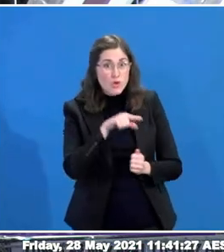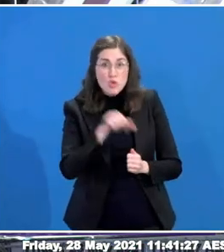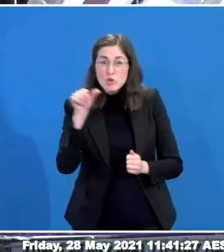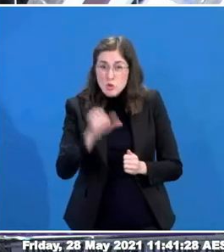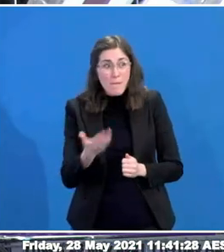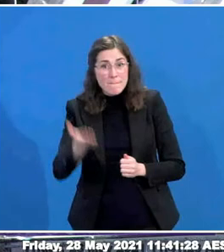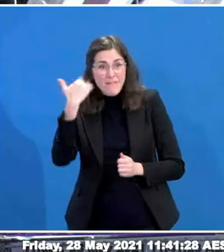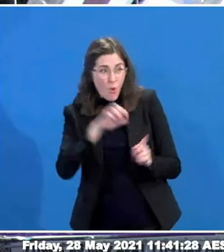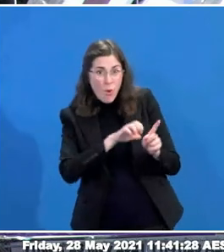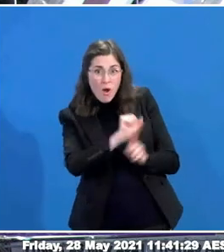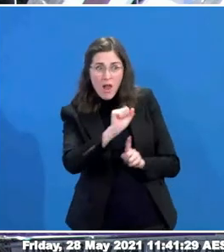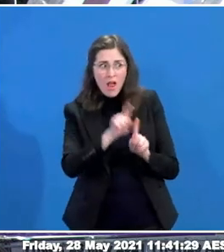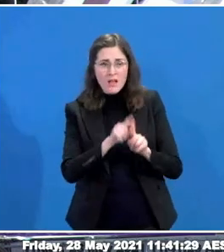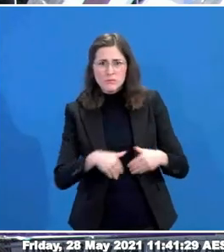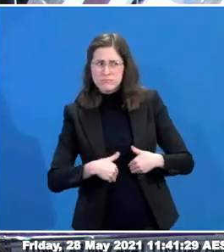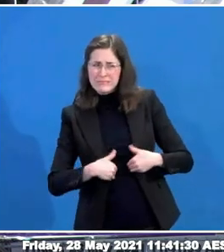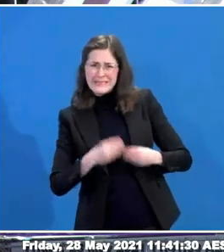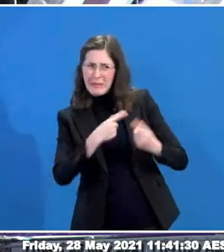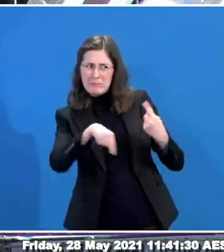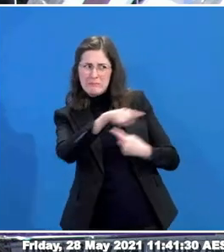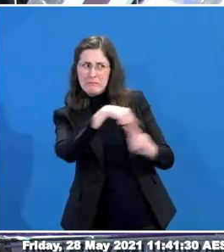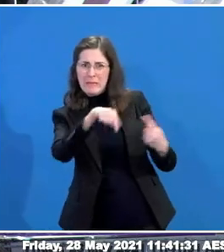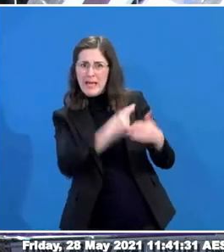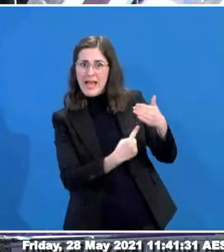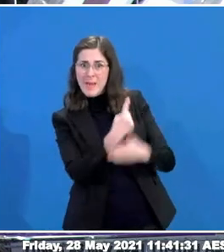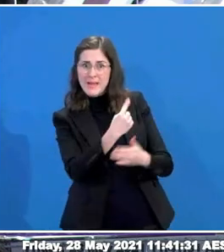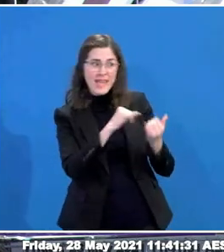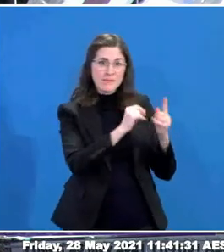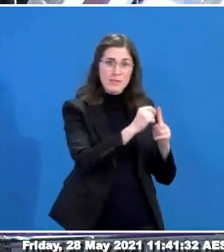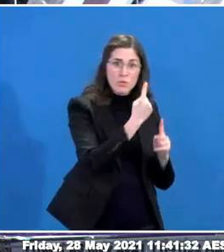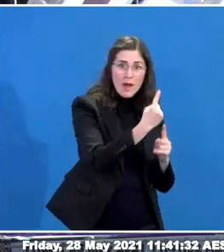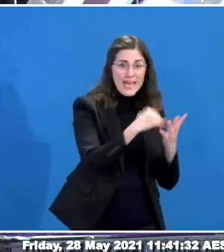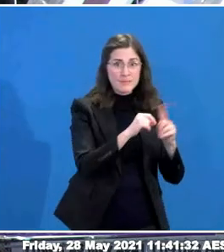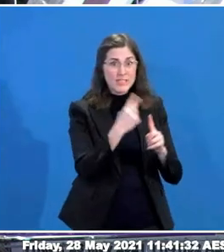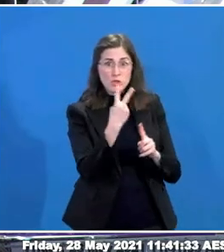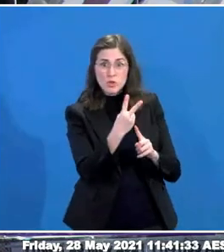SP1 over a period of two years before his suspension and then termination?